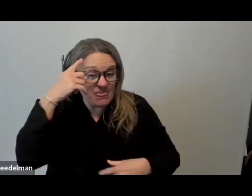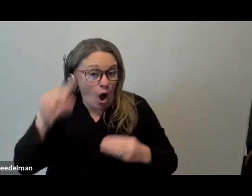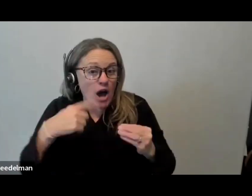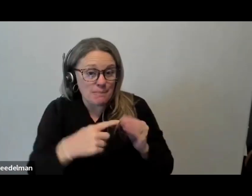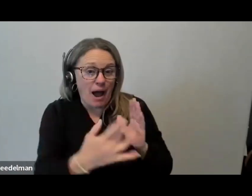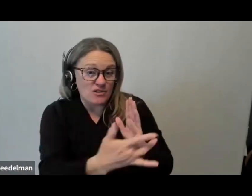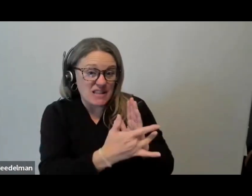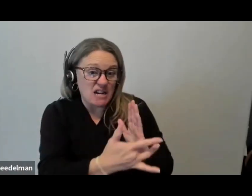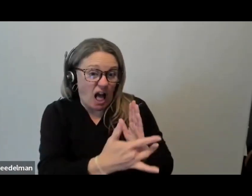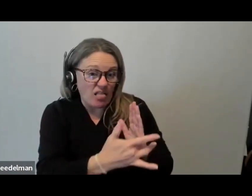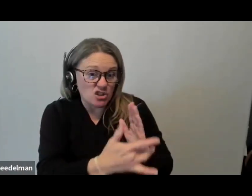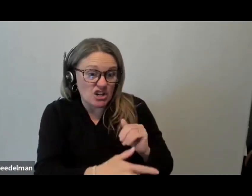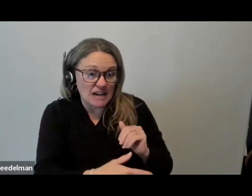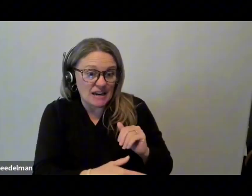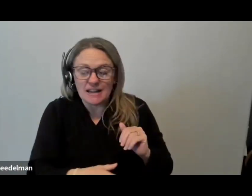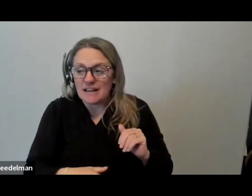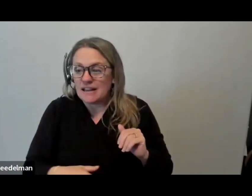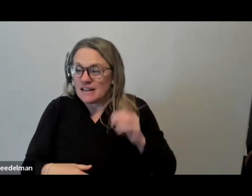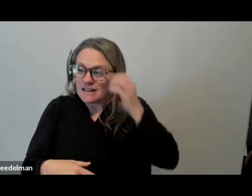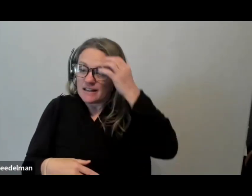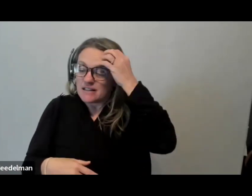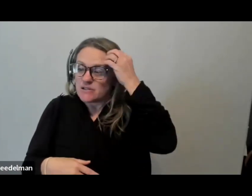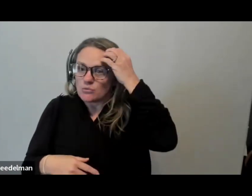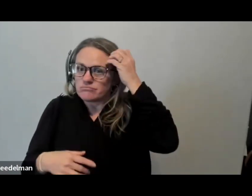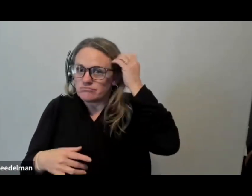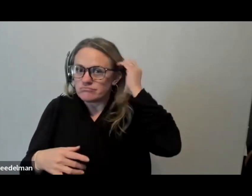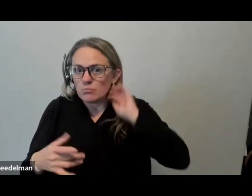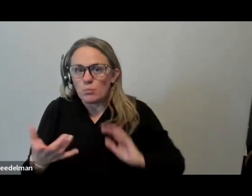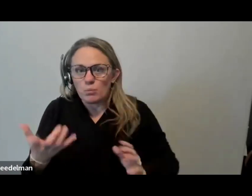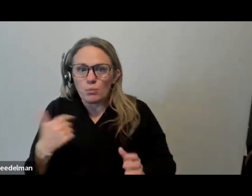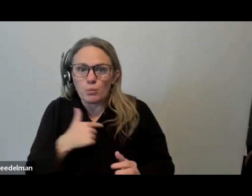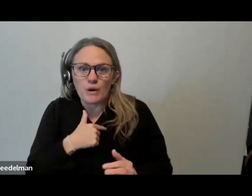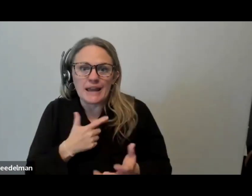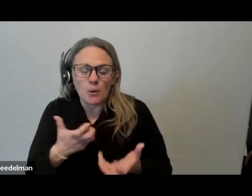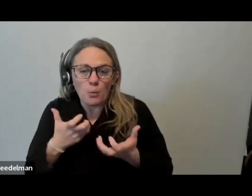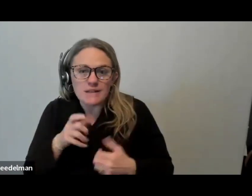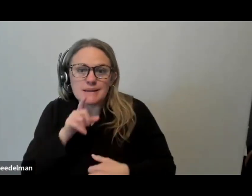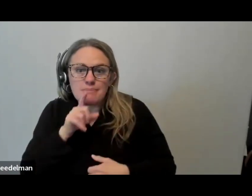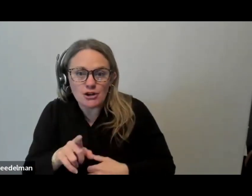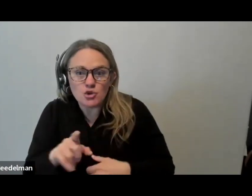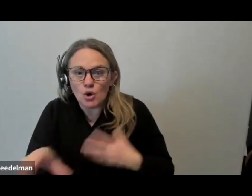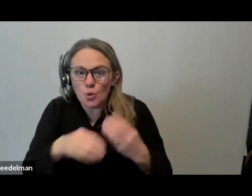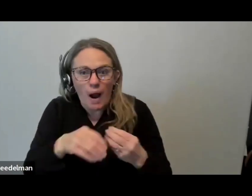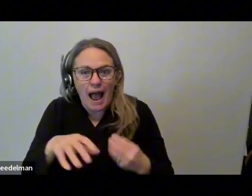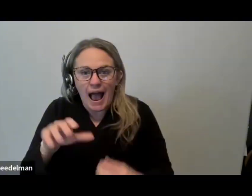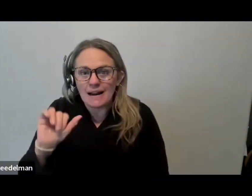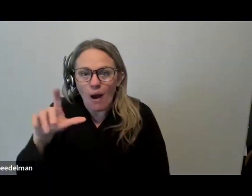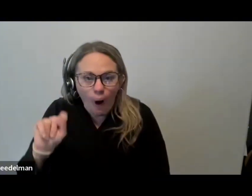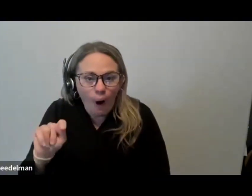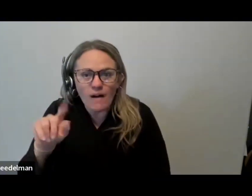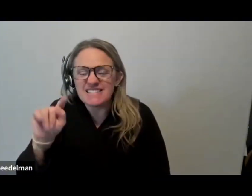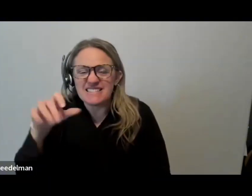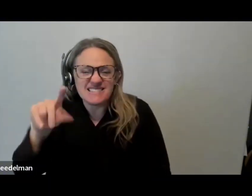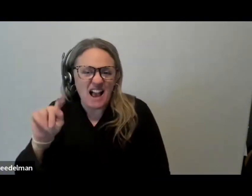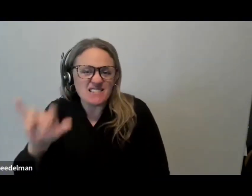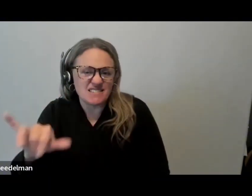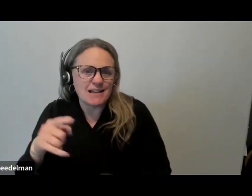Hey go make sure you add alt text, right? Because we know people just should know to go add alt text, right? But like to really think about accessibility. Usability -